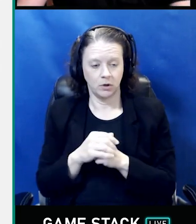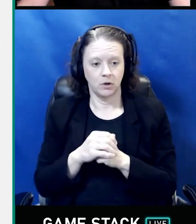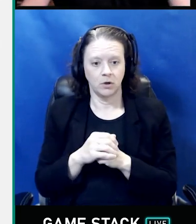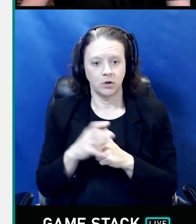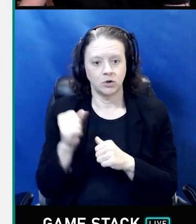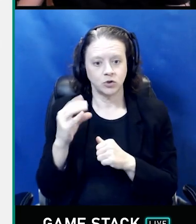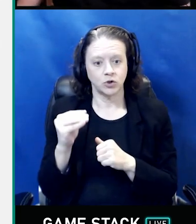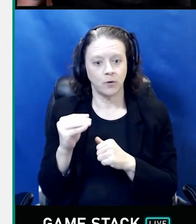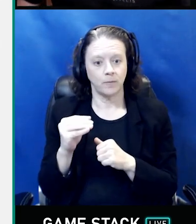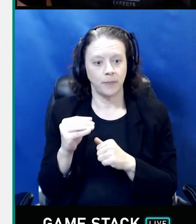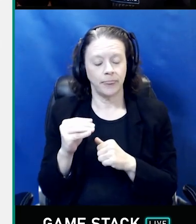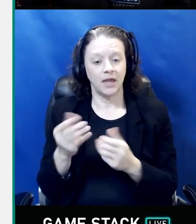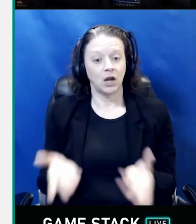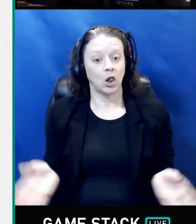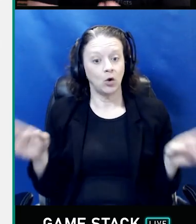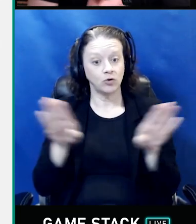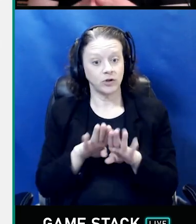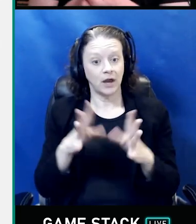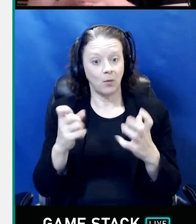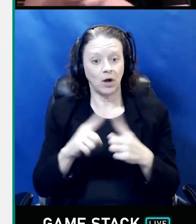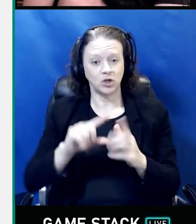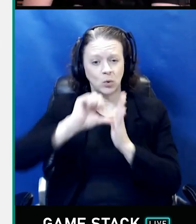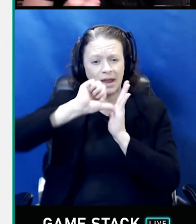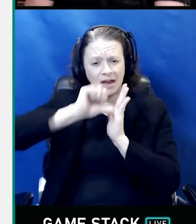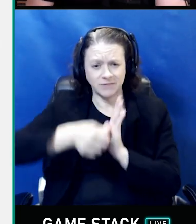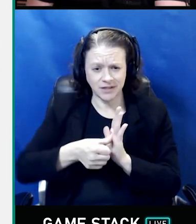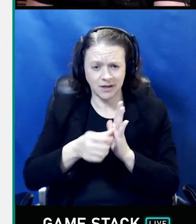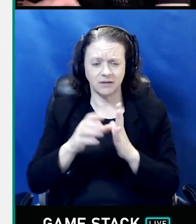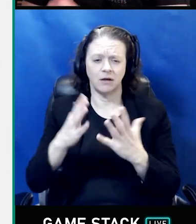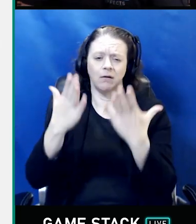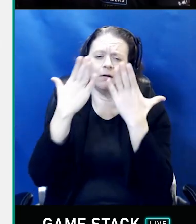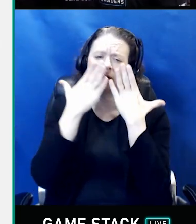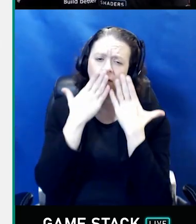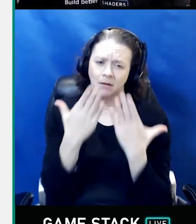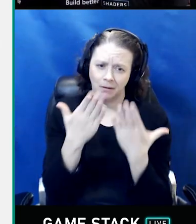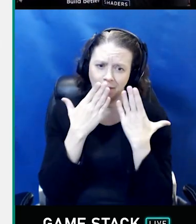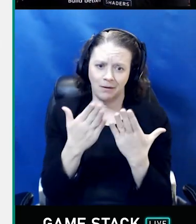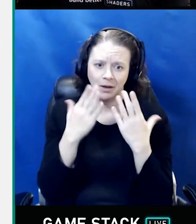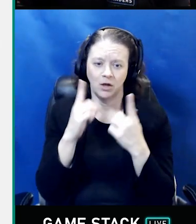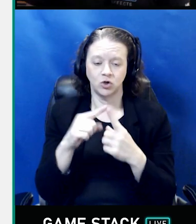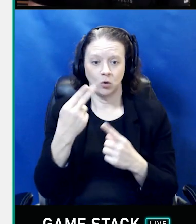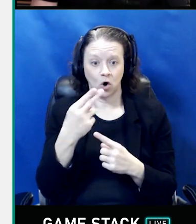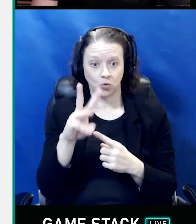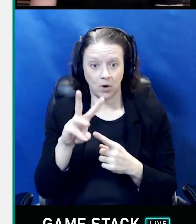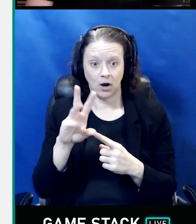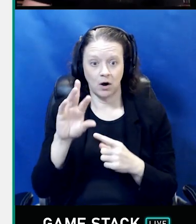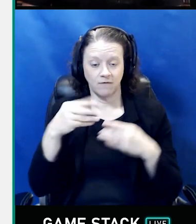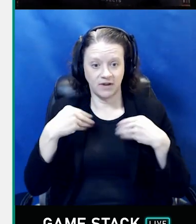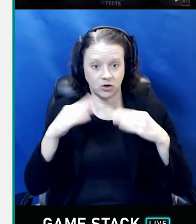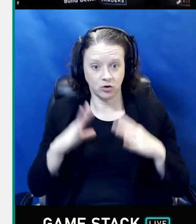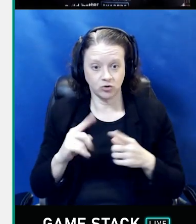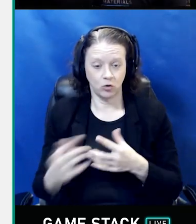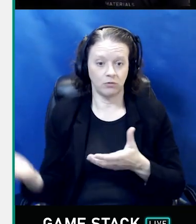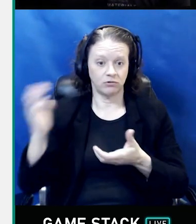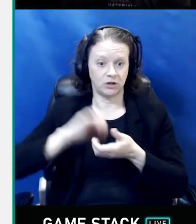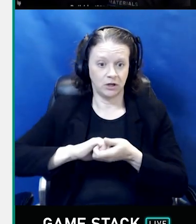In closing, I want to emphasize how grateful we are to the hardware vendors who have collaborated so closely and so helpfully with us on this.